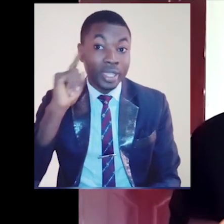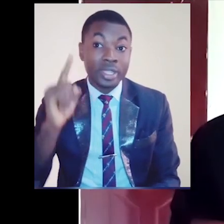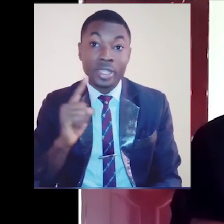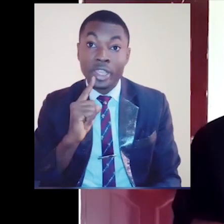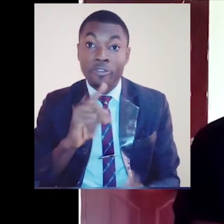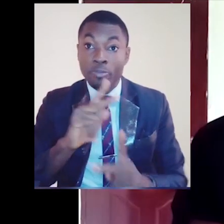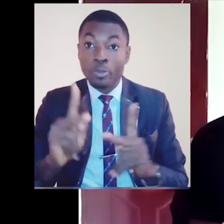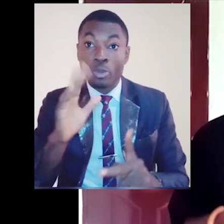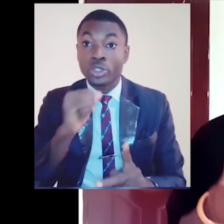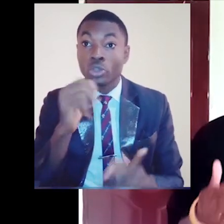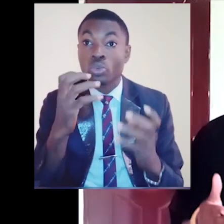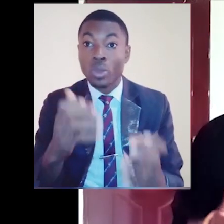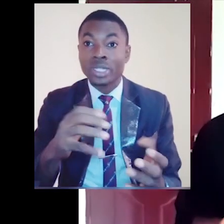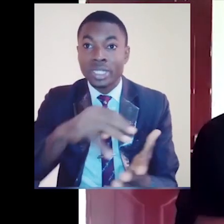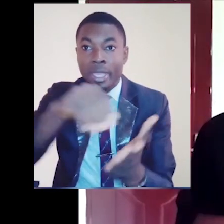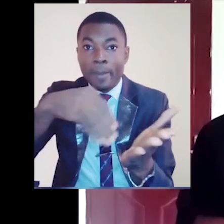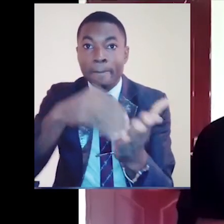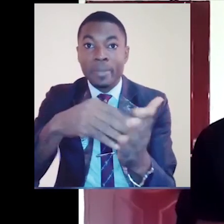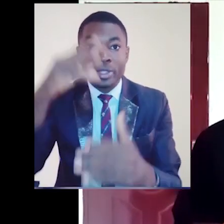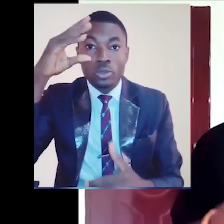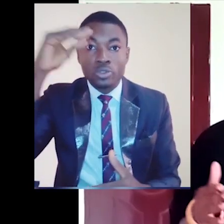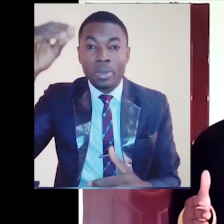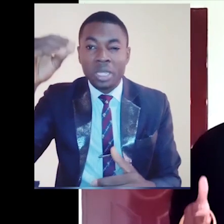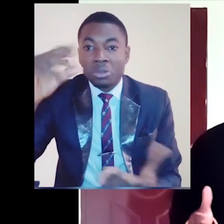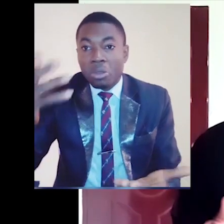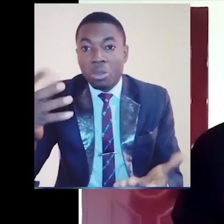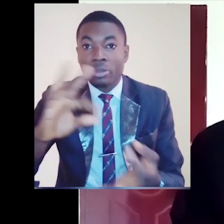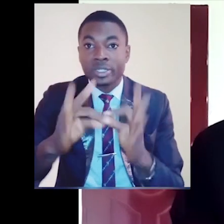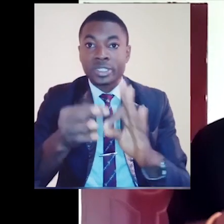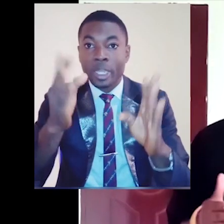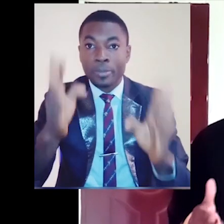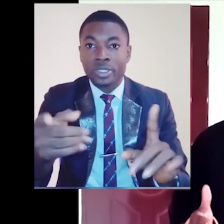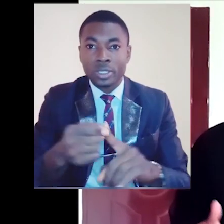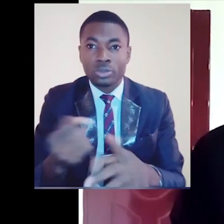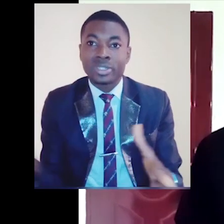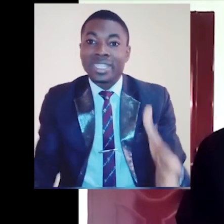especially in the aspect of medical attention where a deaf person wouldn't want a middleman